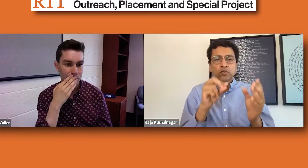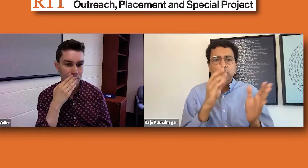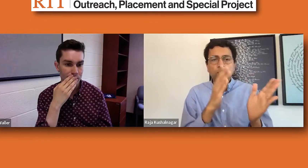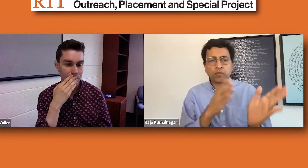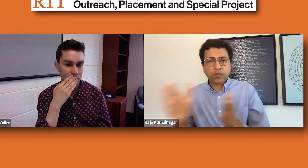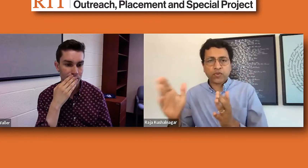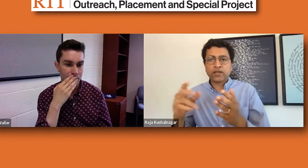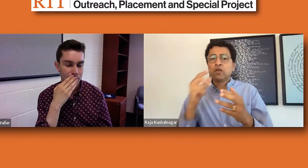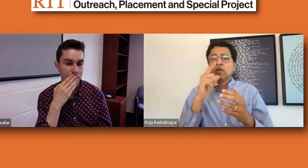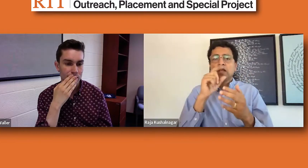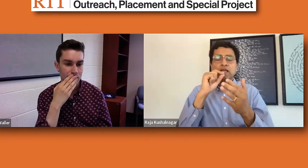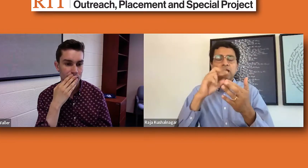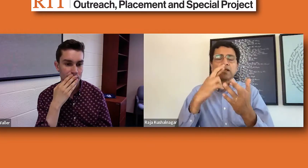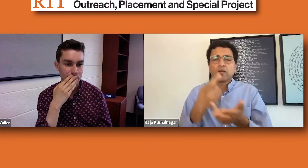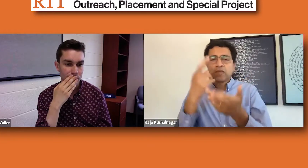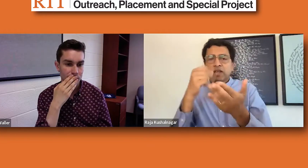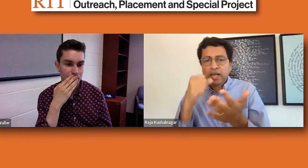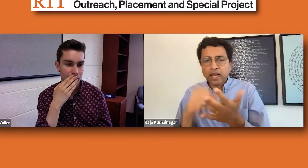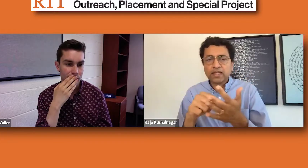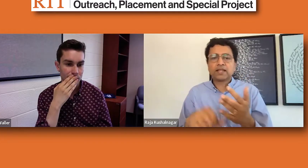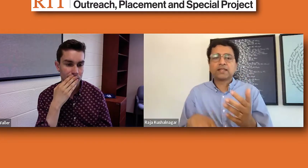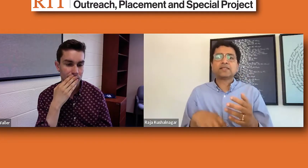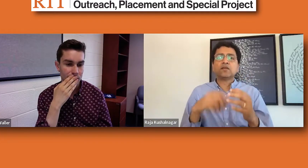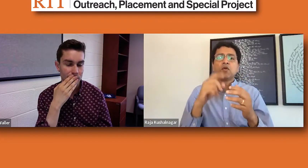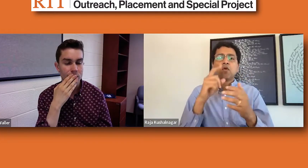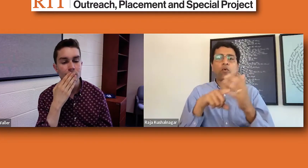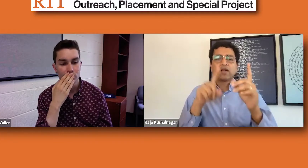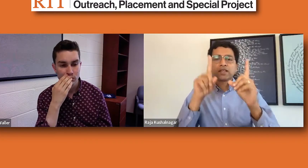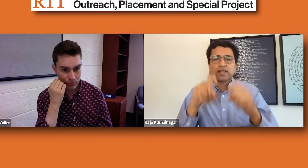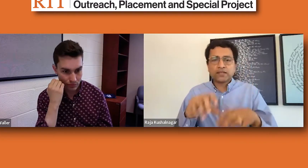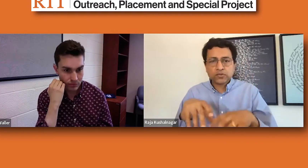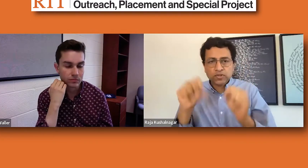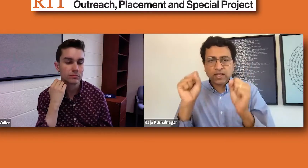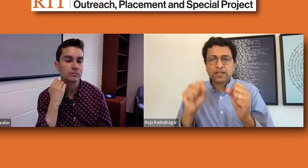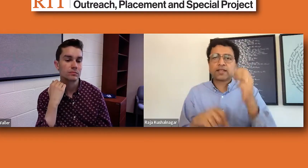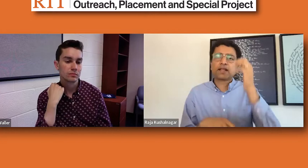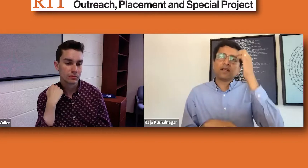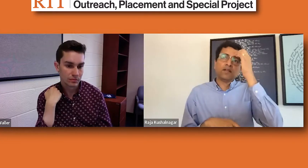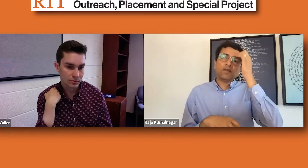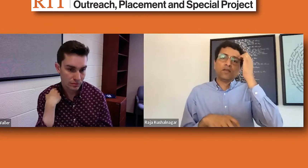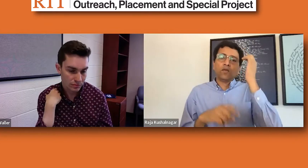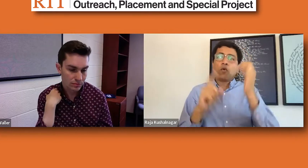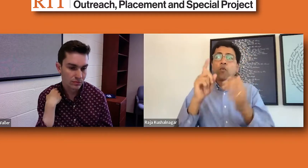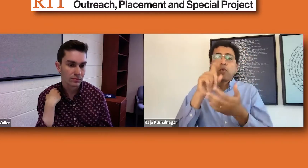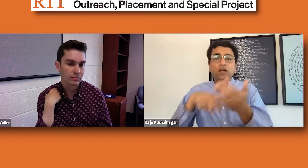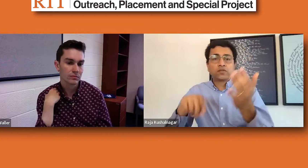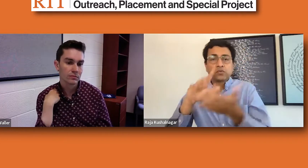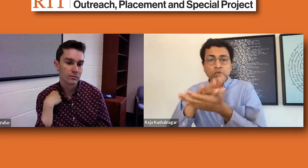were available to them to help them prepare for graduate studies. Whether that's what test you have to take.